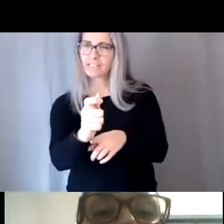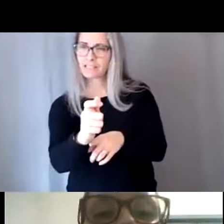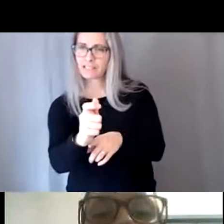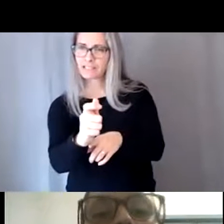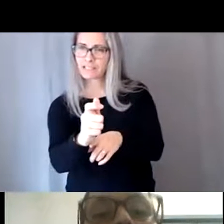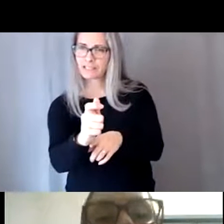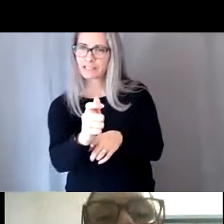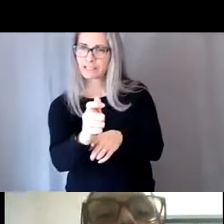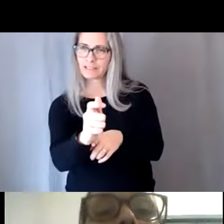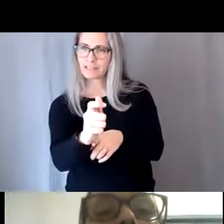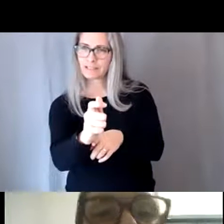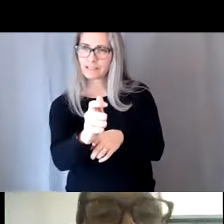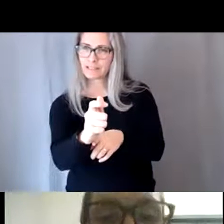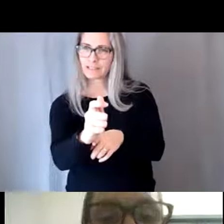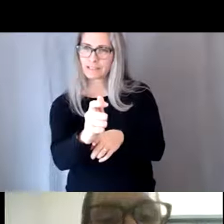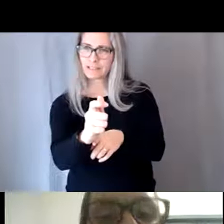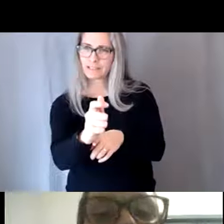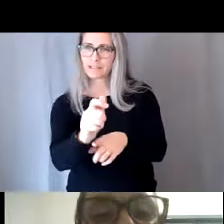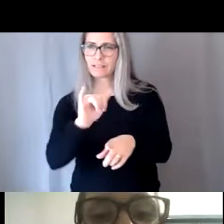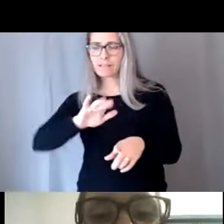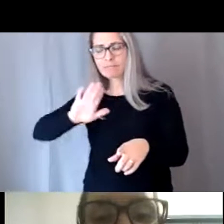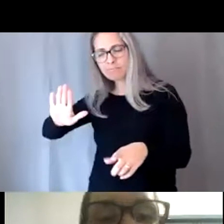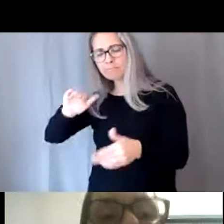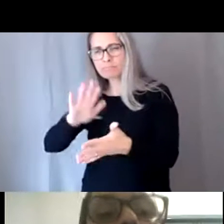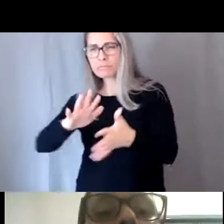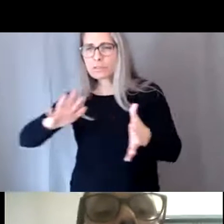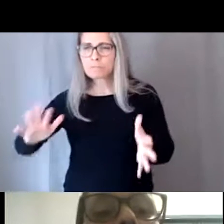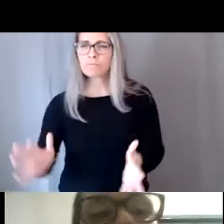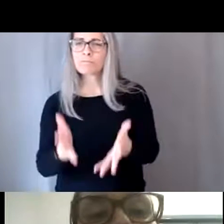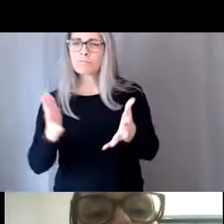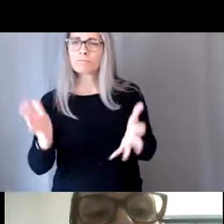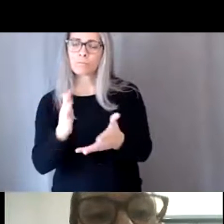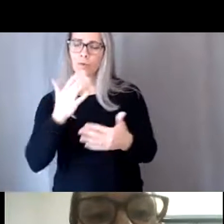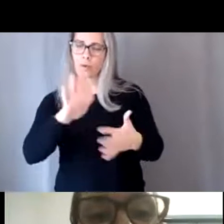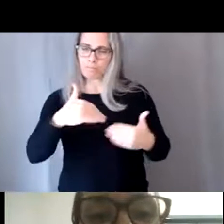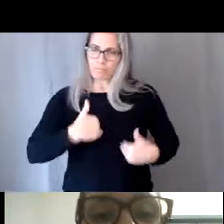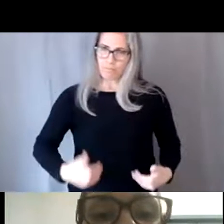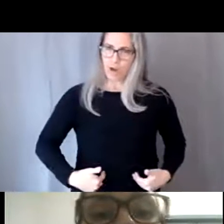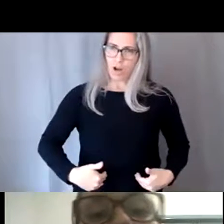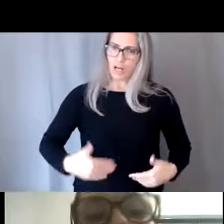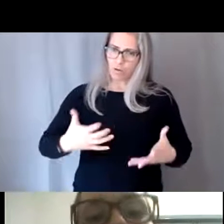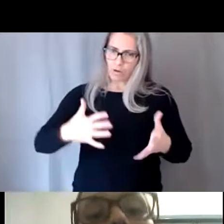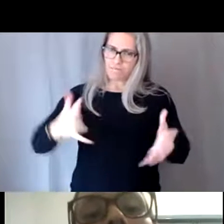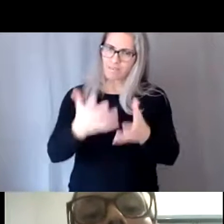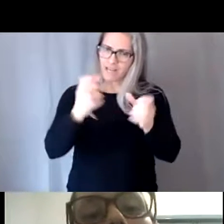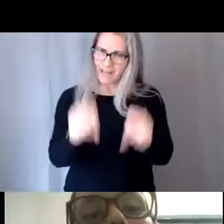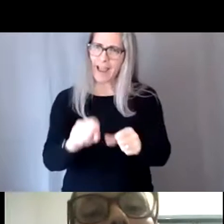that promote producing more functional bodies or more capable individuals